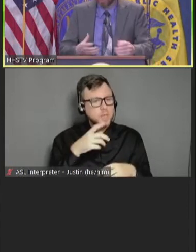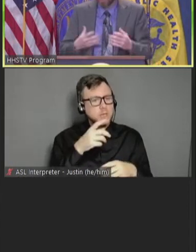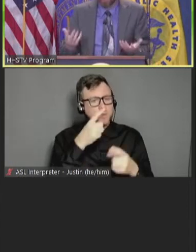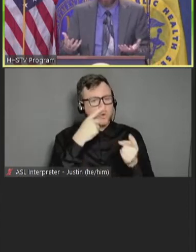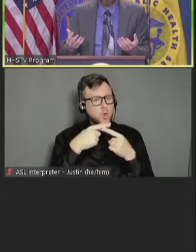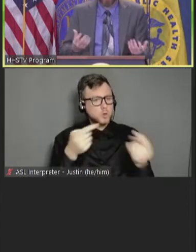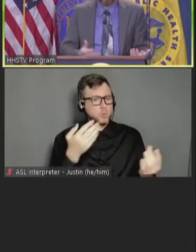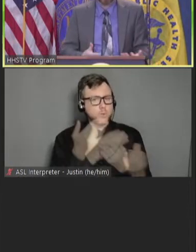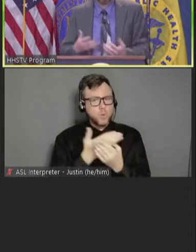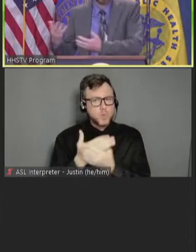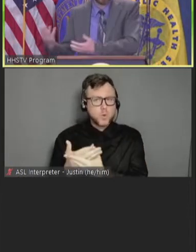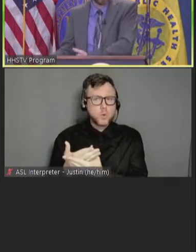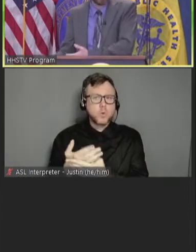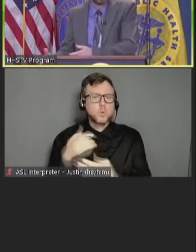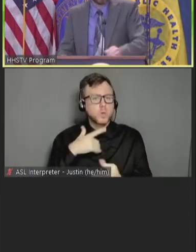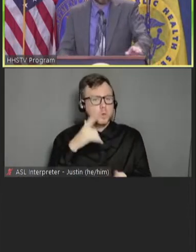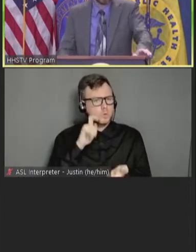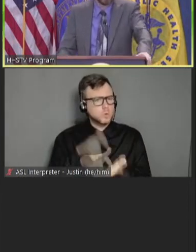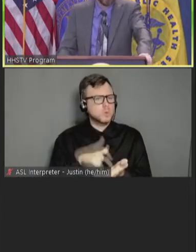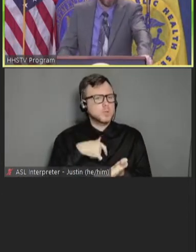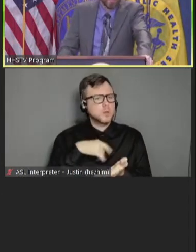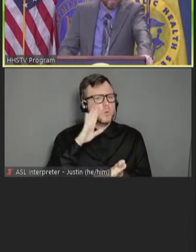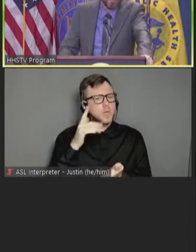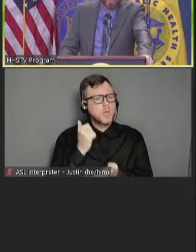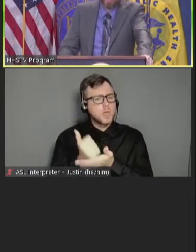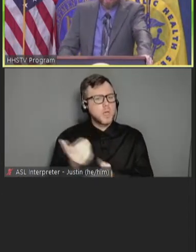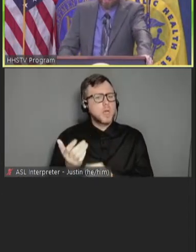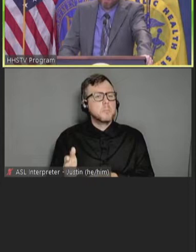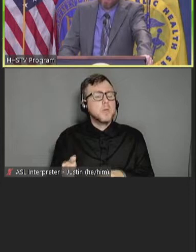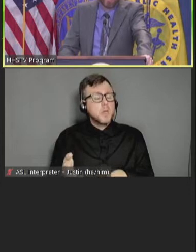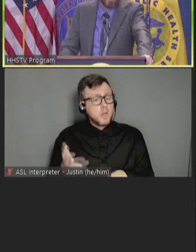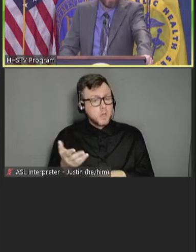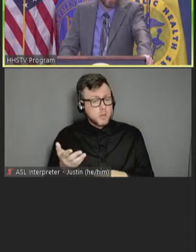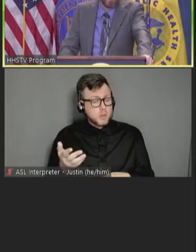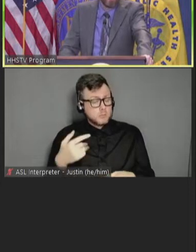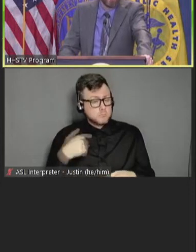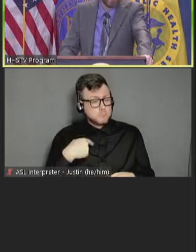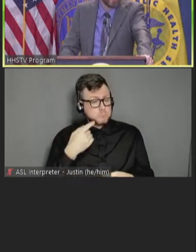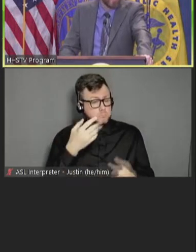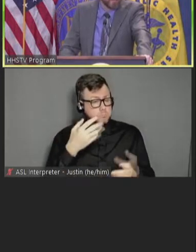portfolio will also inform our development of vaccines to treat infectious diseases.